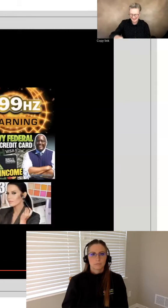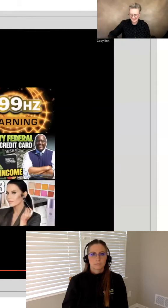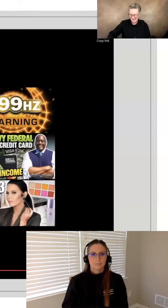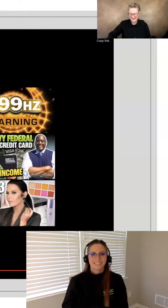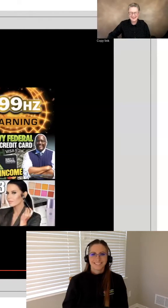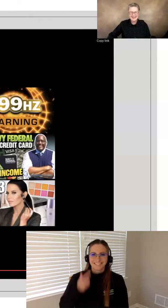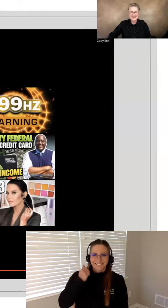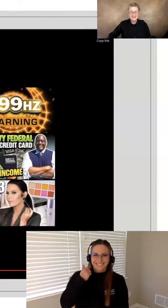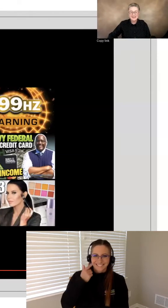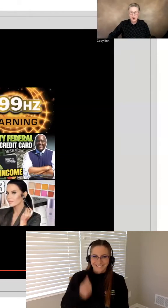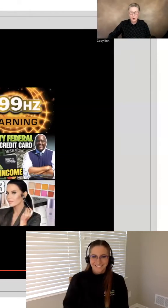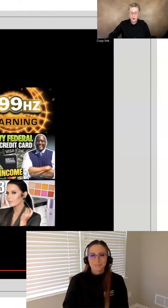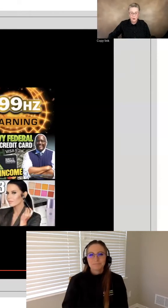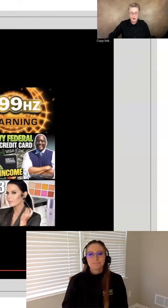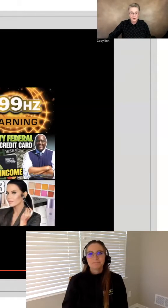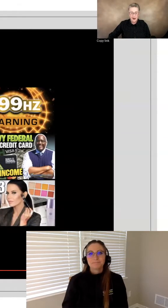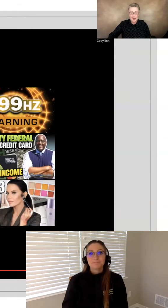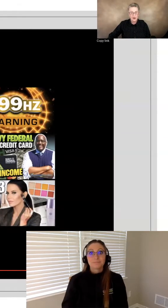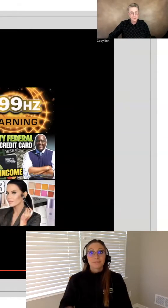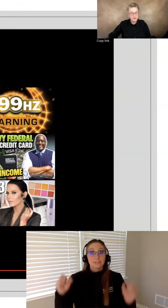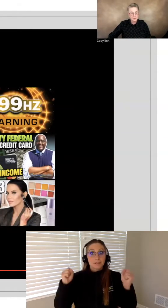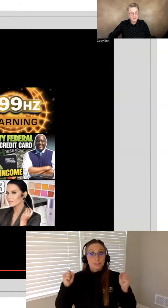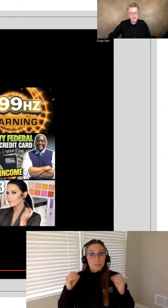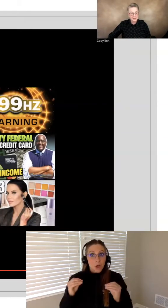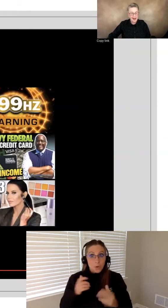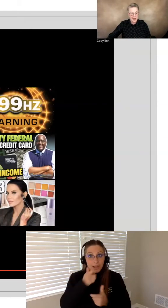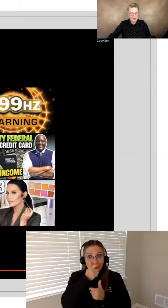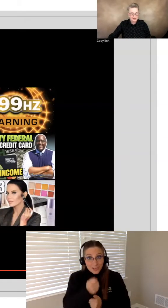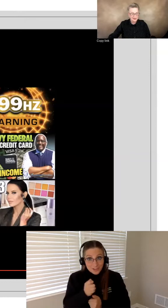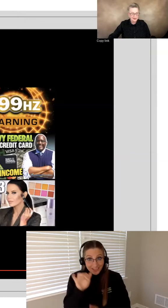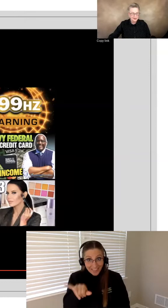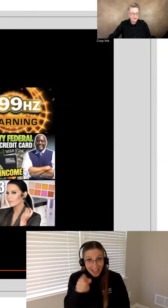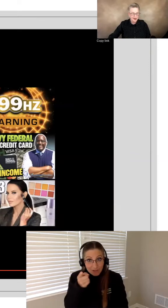so how interesting is that!